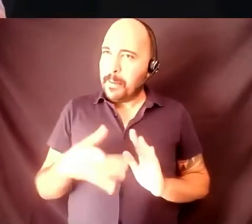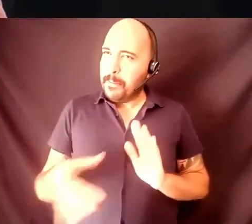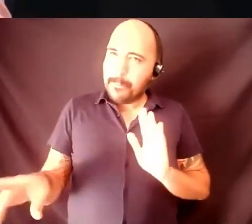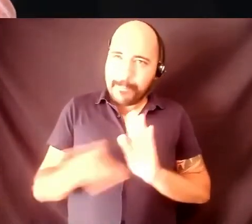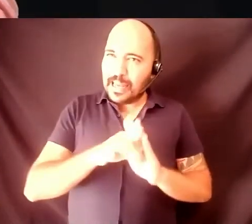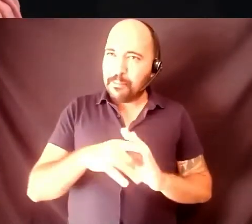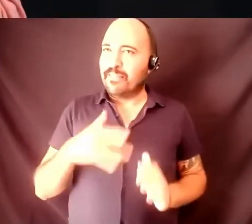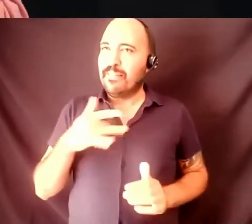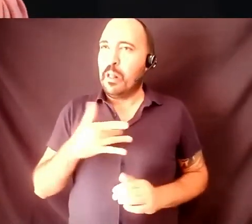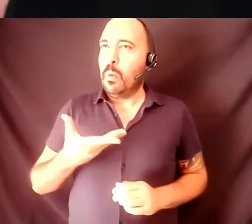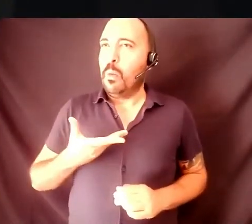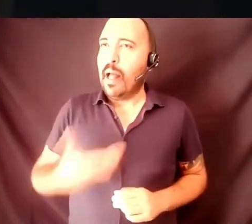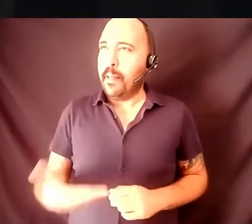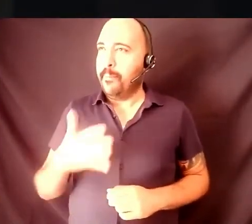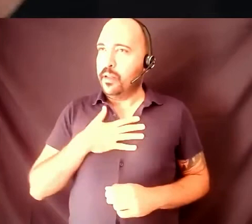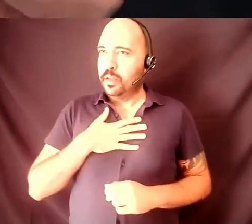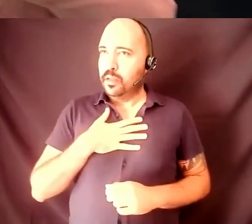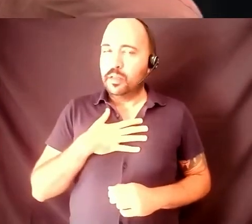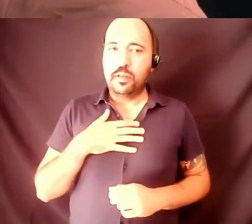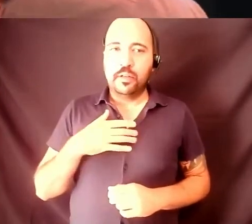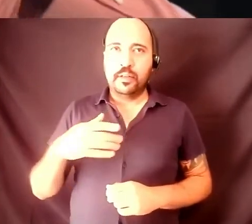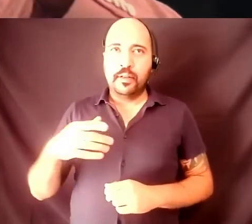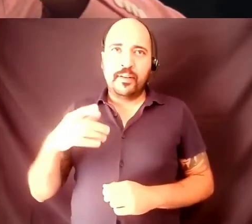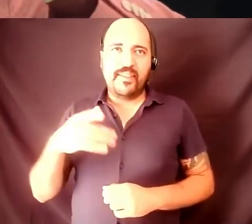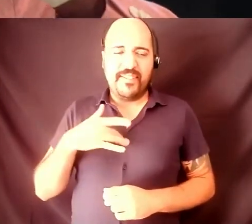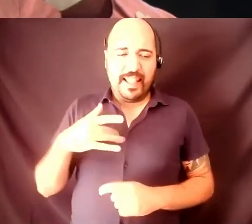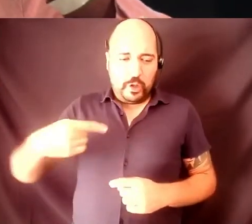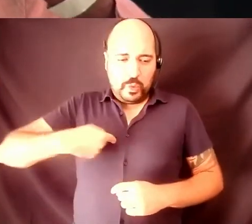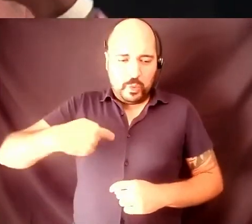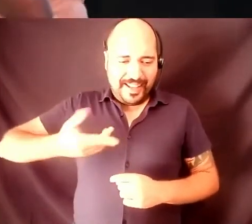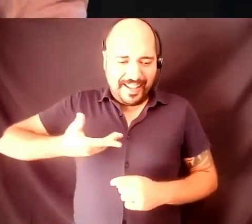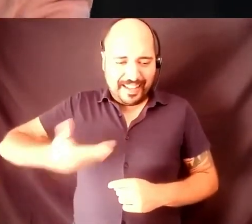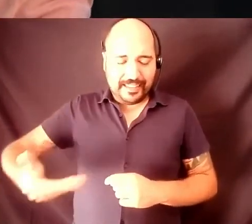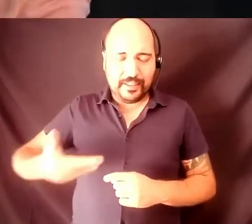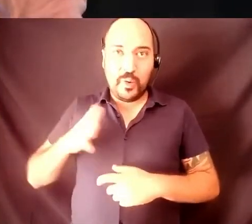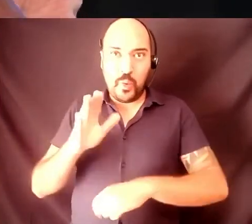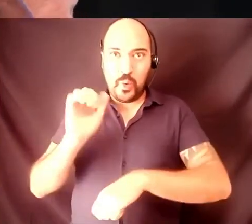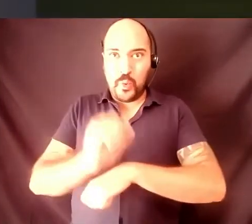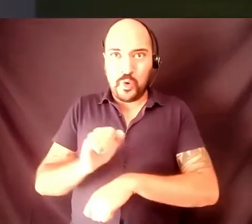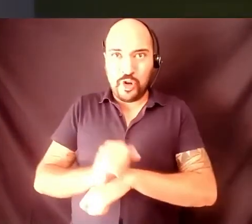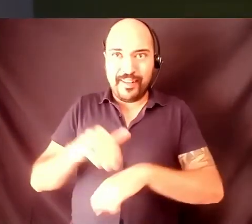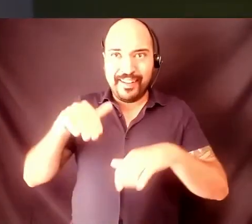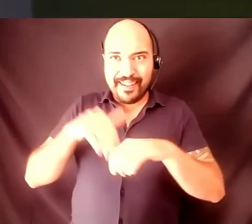I want to talk about being a guest. I want to talk about your work and the context of how it welcomes.